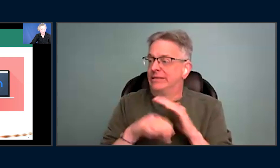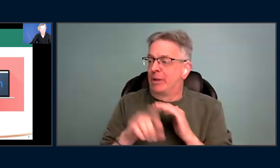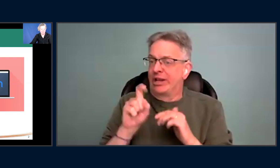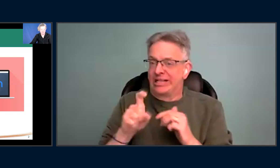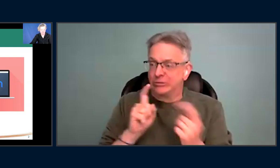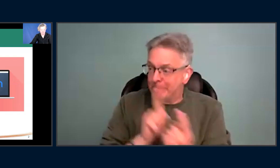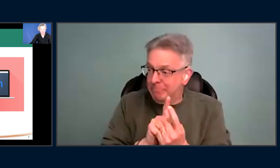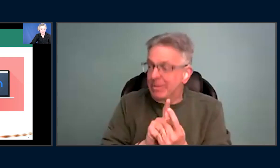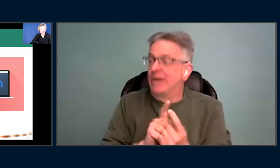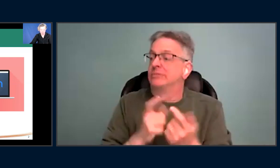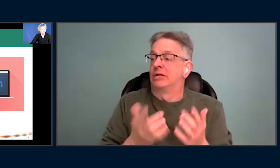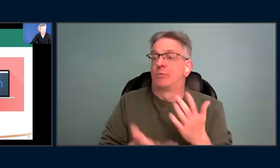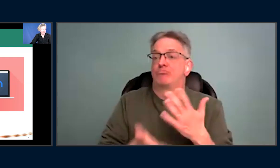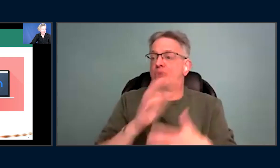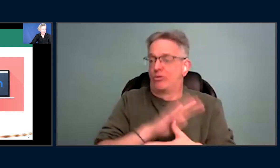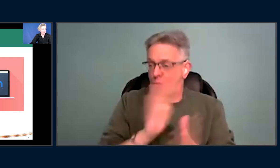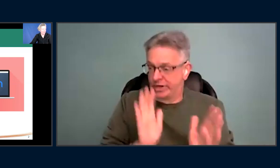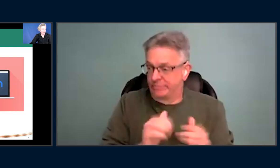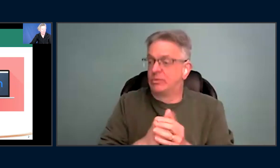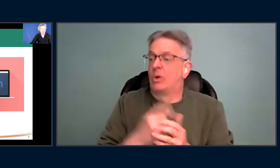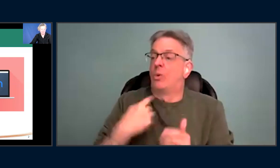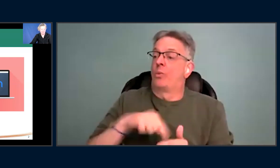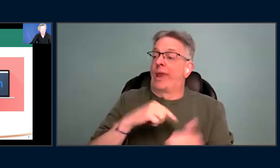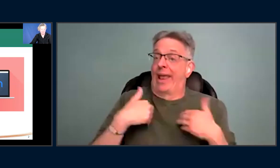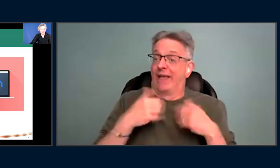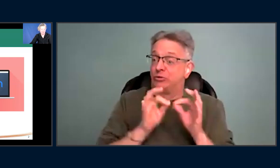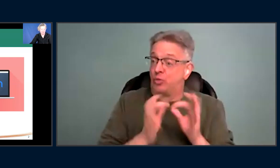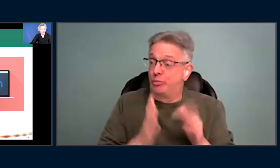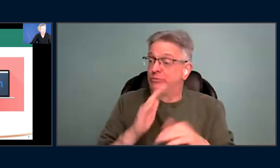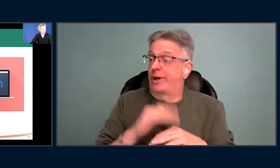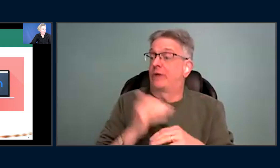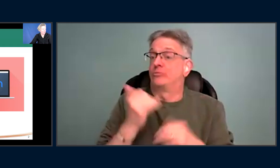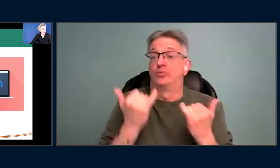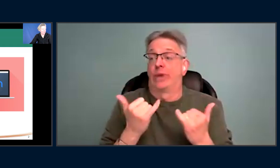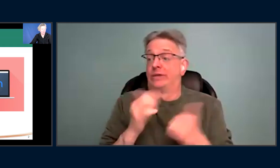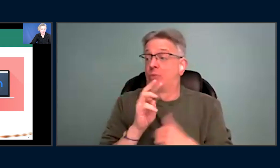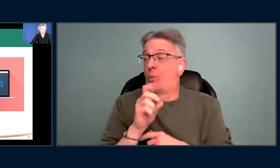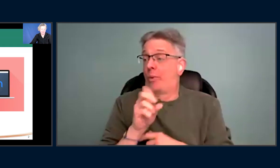everyone's accessibility needs are being met, as is-- this is a priority. We do have interpreters